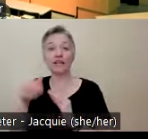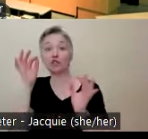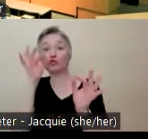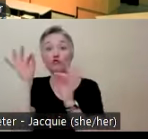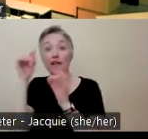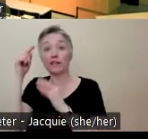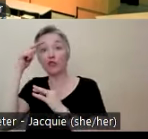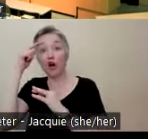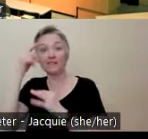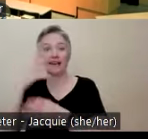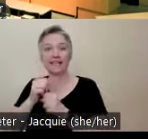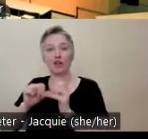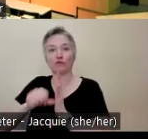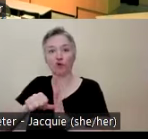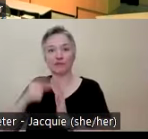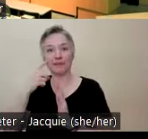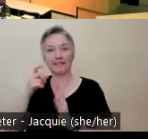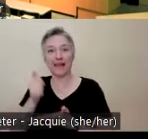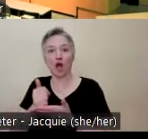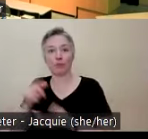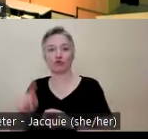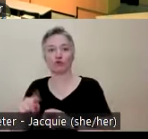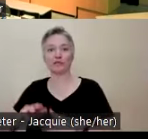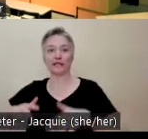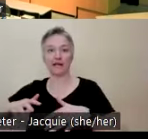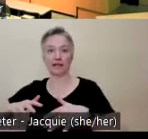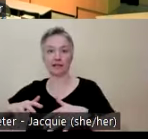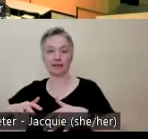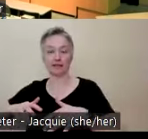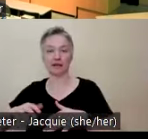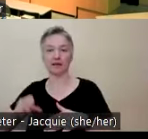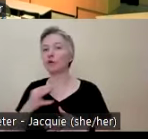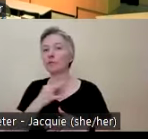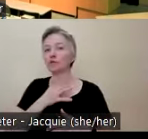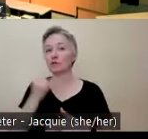because it would reduce the anxiety yeah um and I just wonder with some of these kids if some